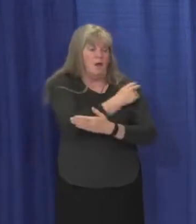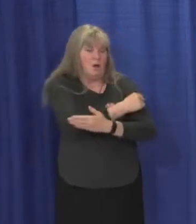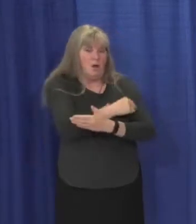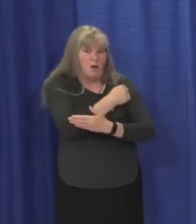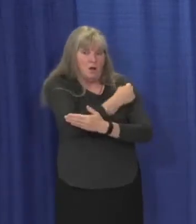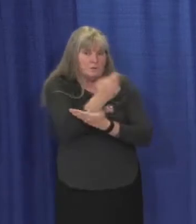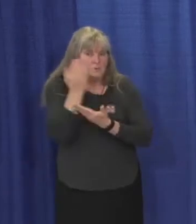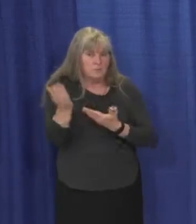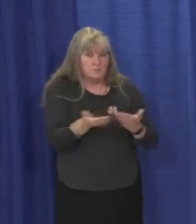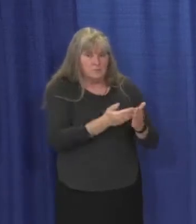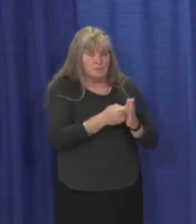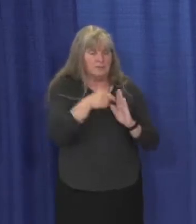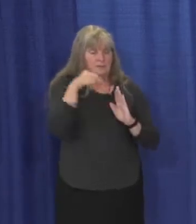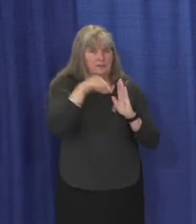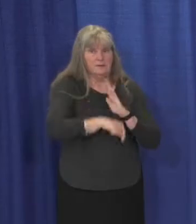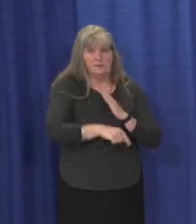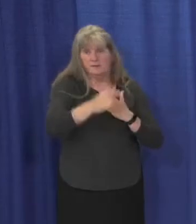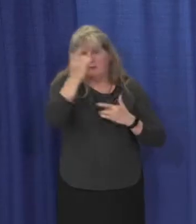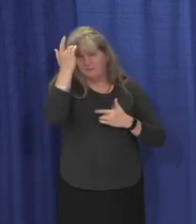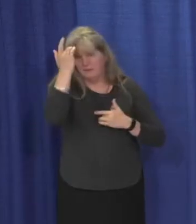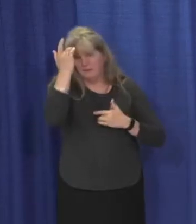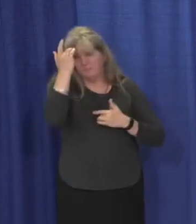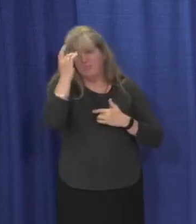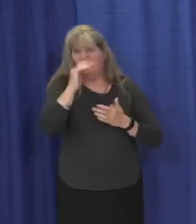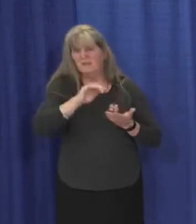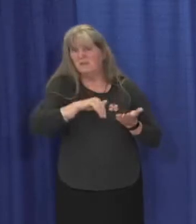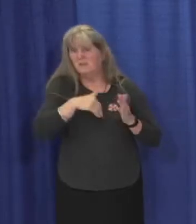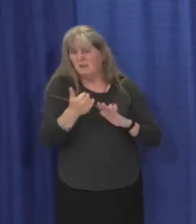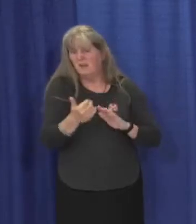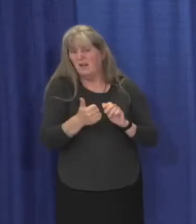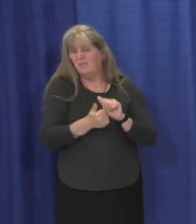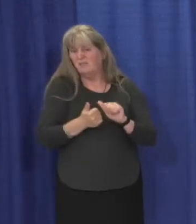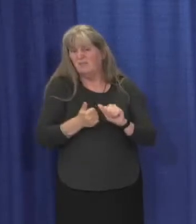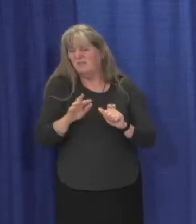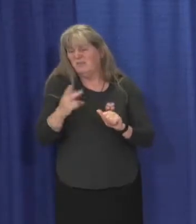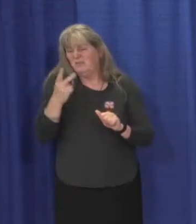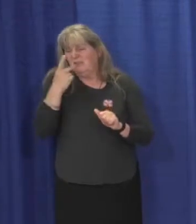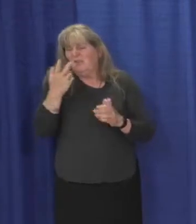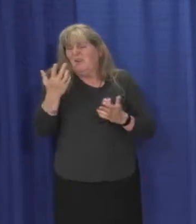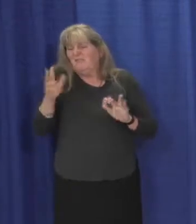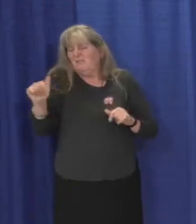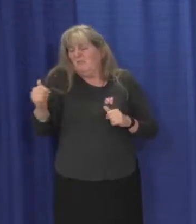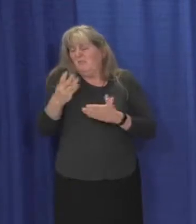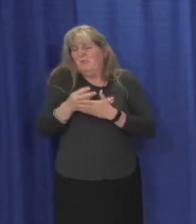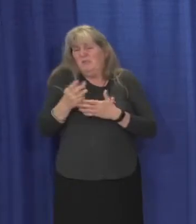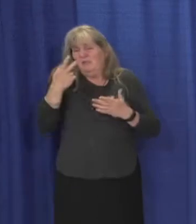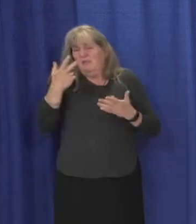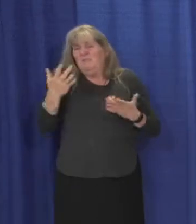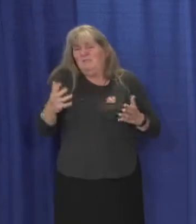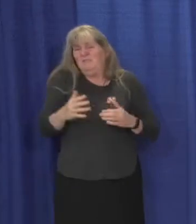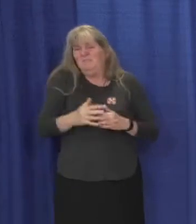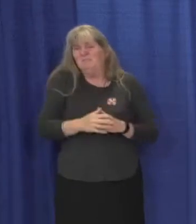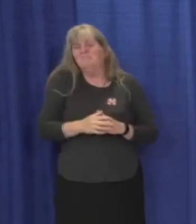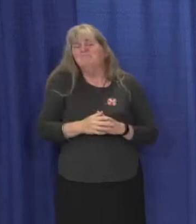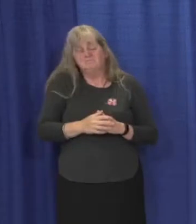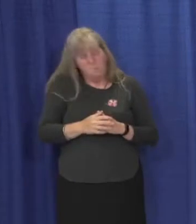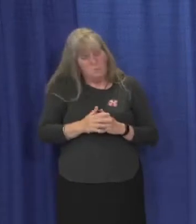hospitalizations serious illness and death which we have seen much too often in these past